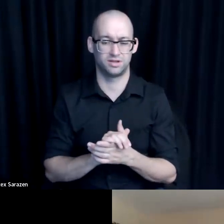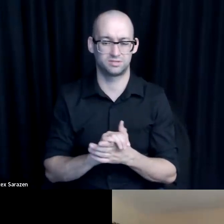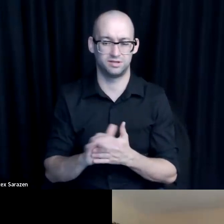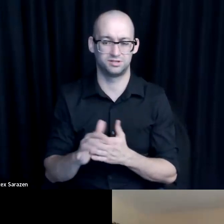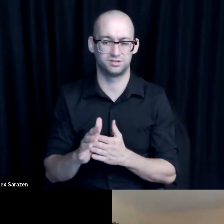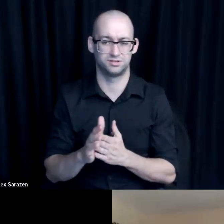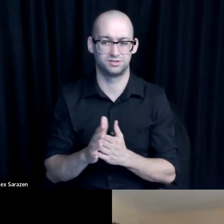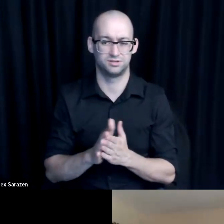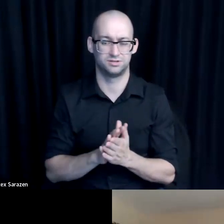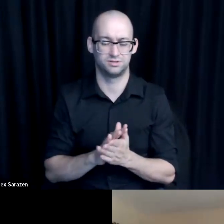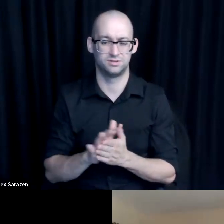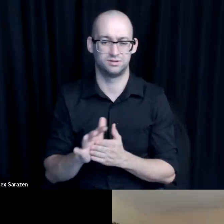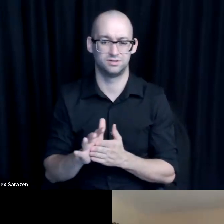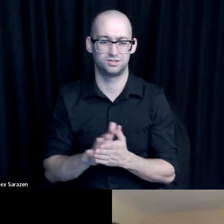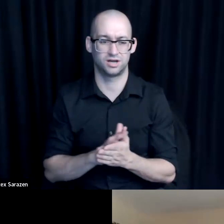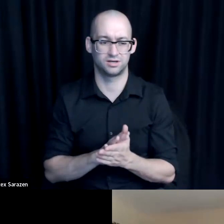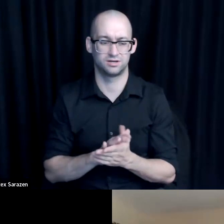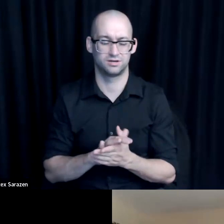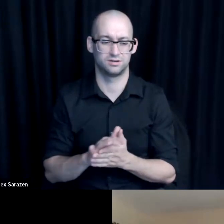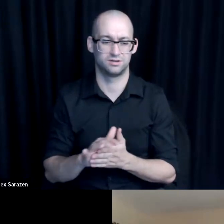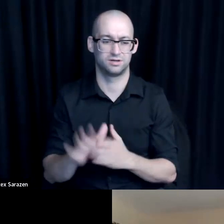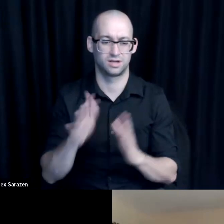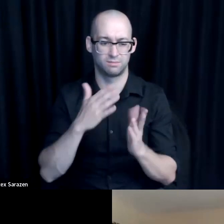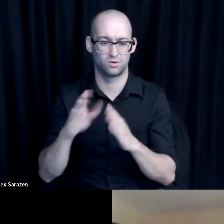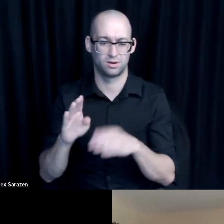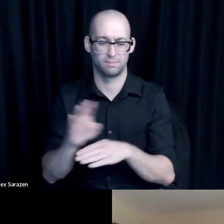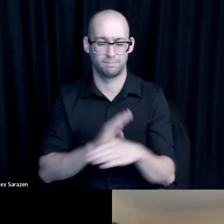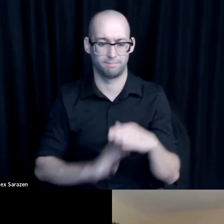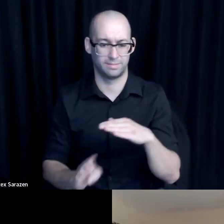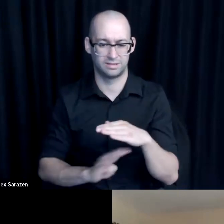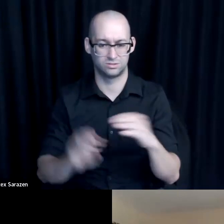you know, community based organizations services, organizations,